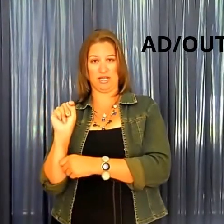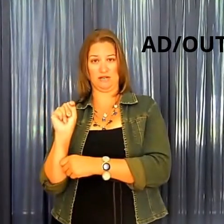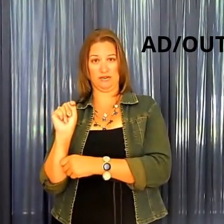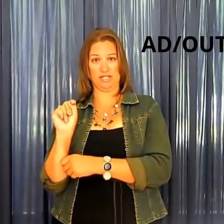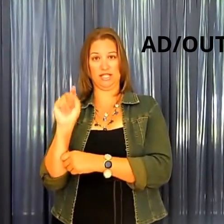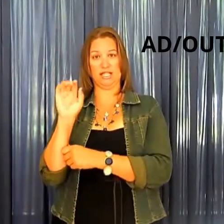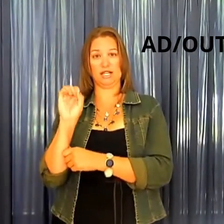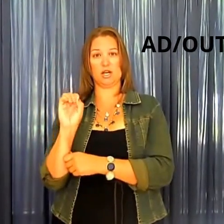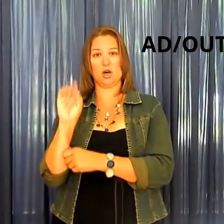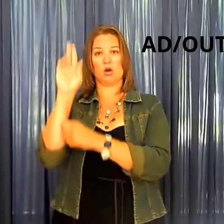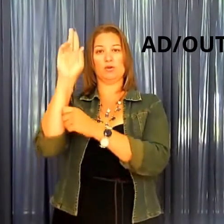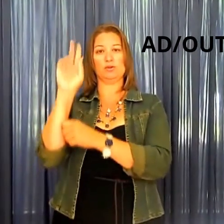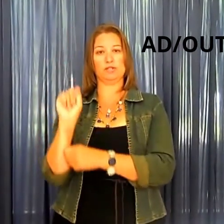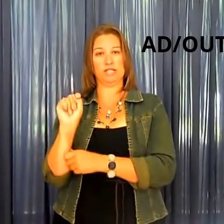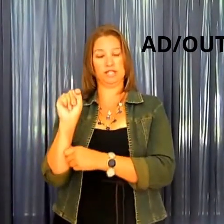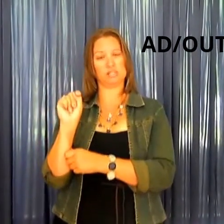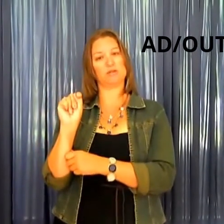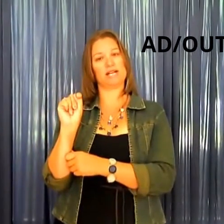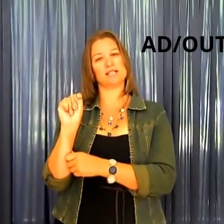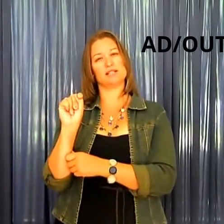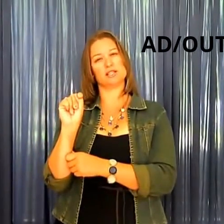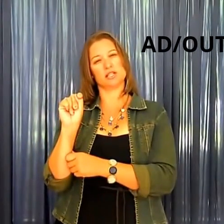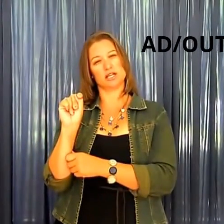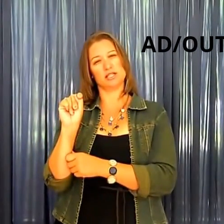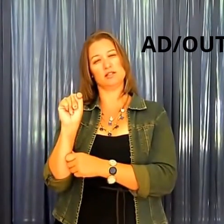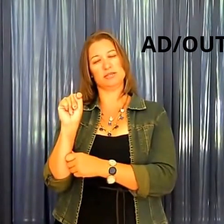again for the T. O-U-T, so it has a little